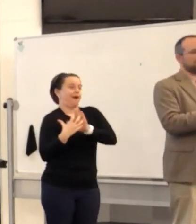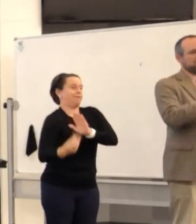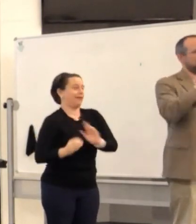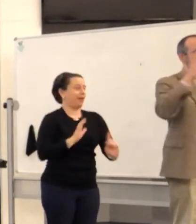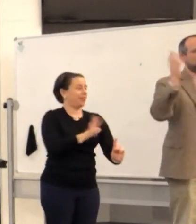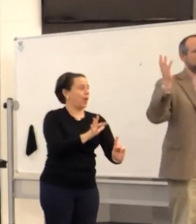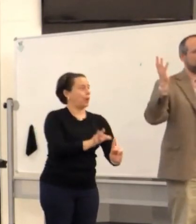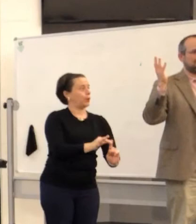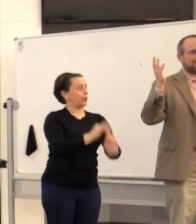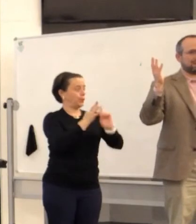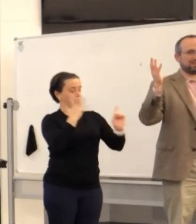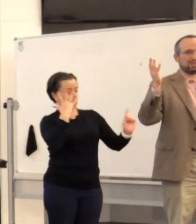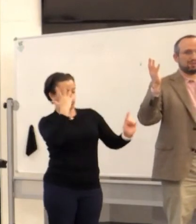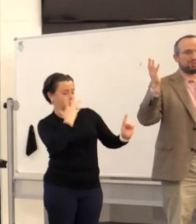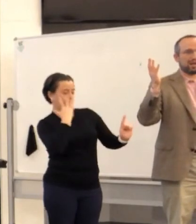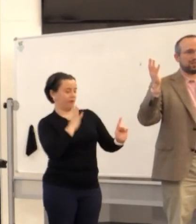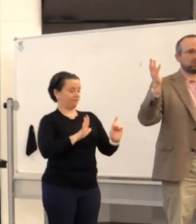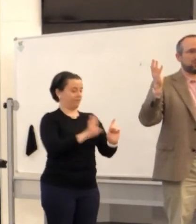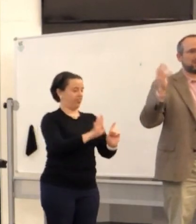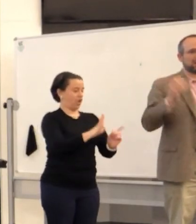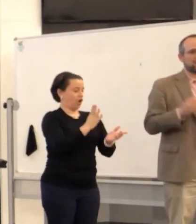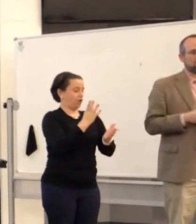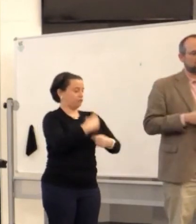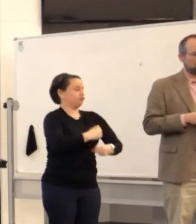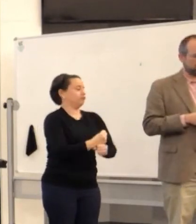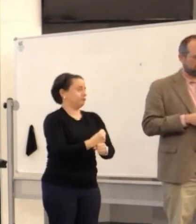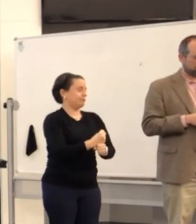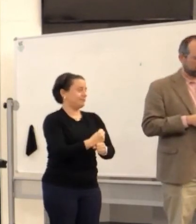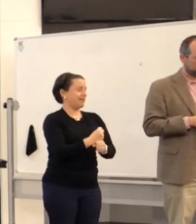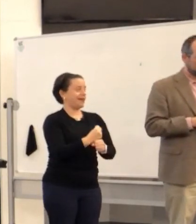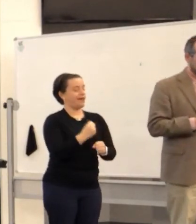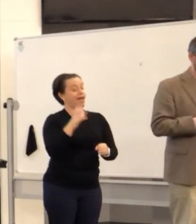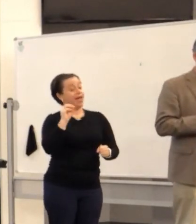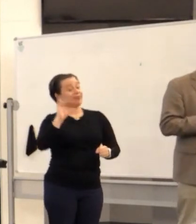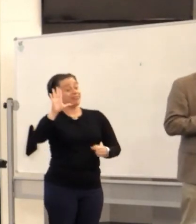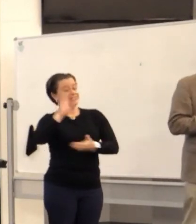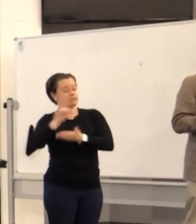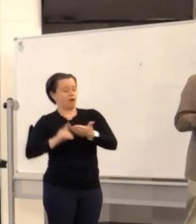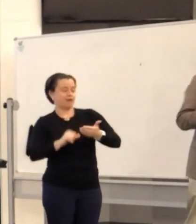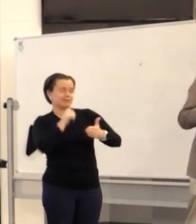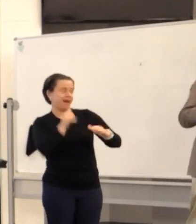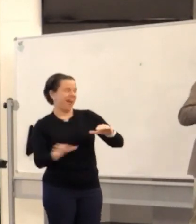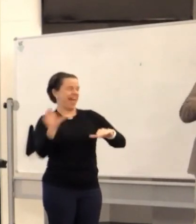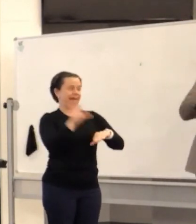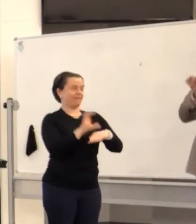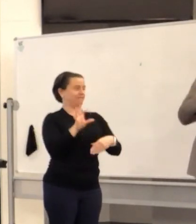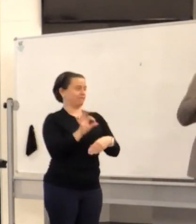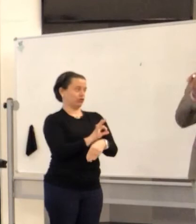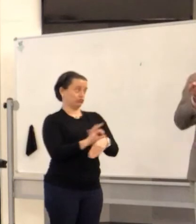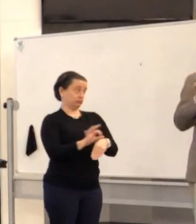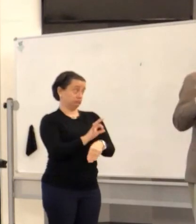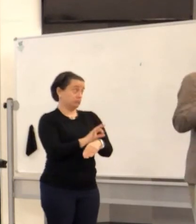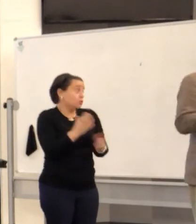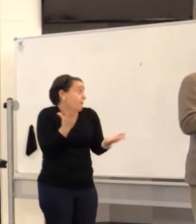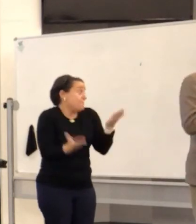even if it doesn't make their product do anything useful. But that might apply to some work